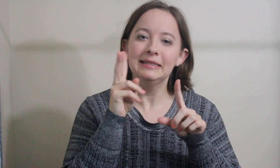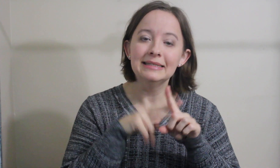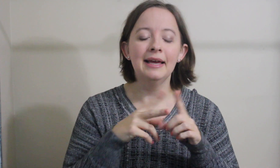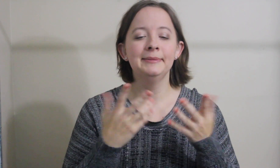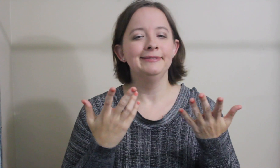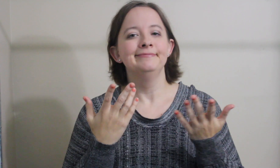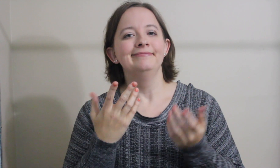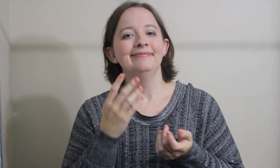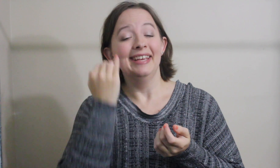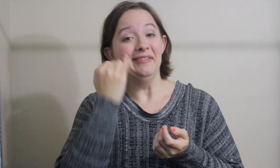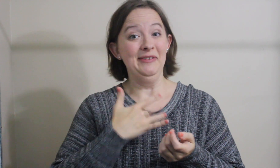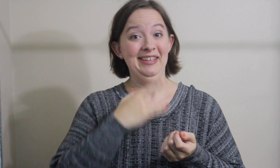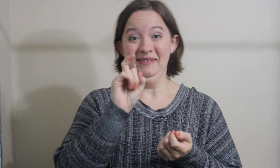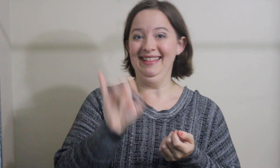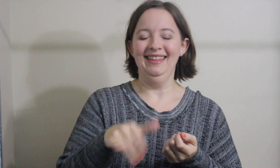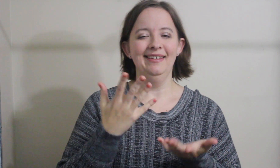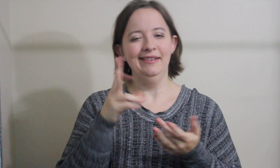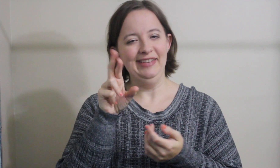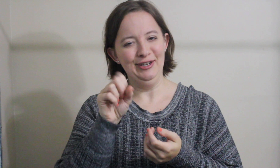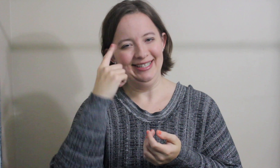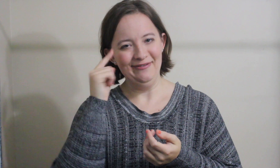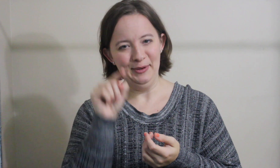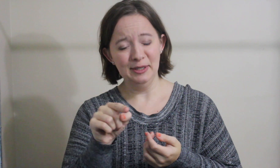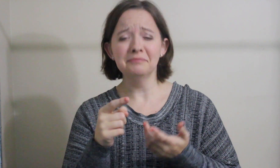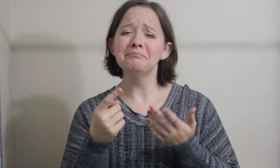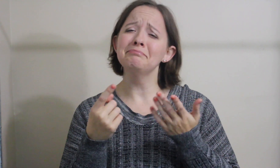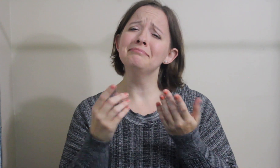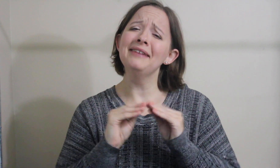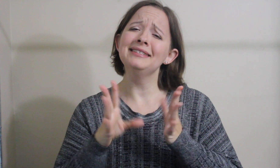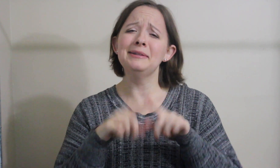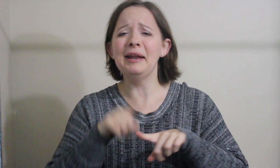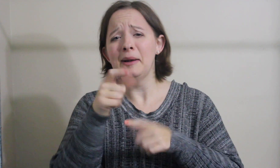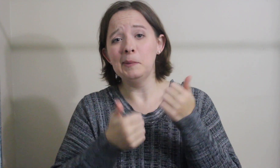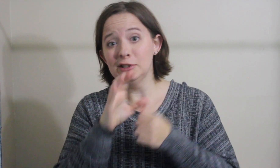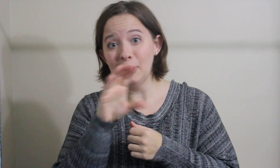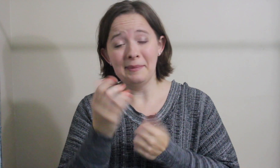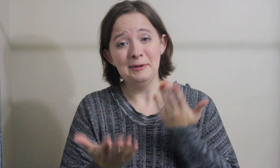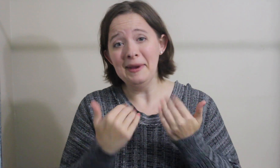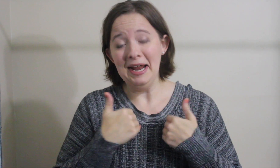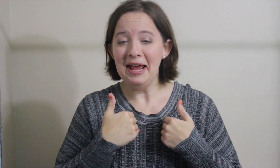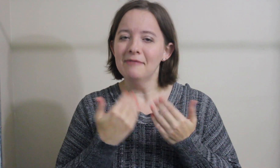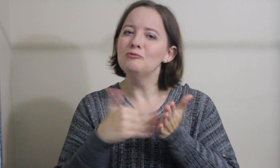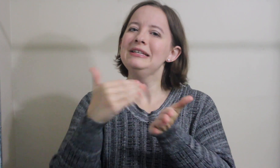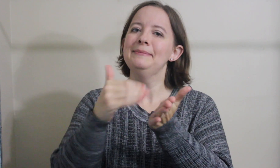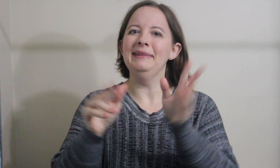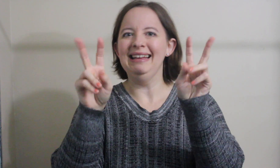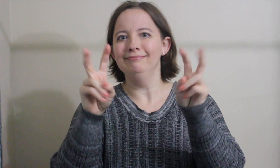Maybe see them on an ongoing assignment, if that's the sort of thing that you like, VRS might not be for you. Now, depending on the company,